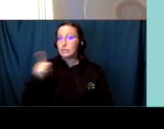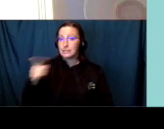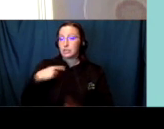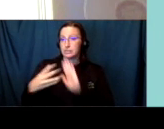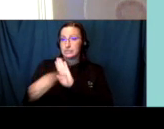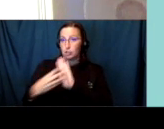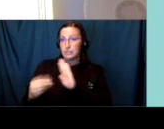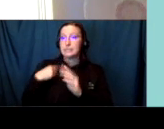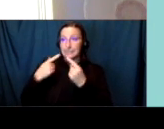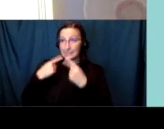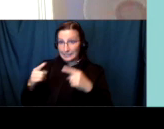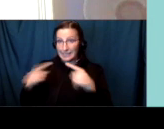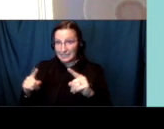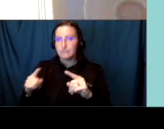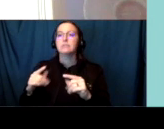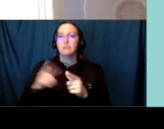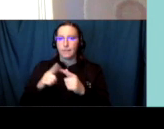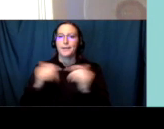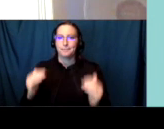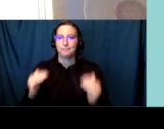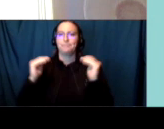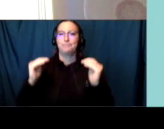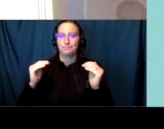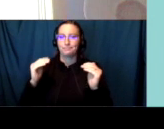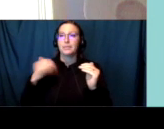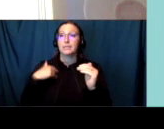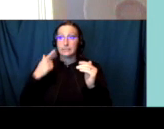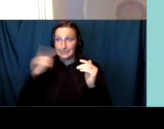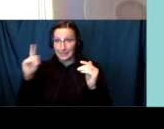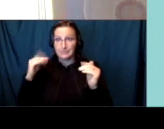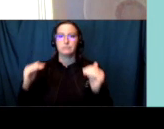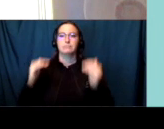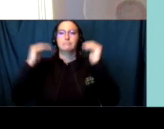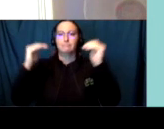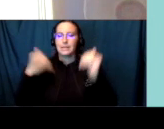success before you go back up to that more complex level.